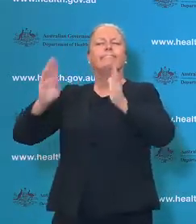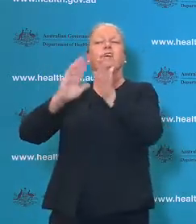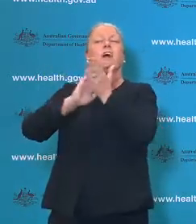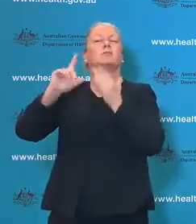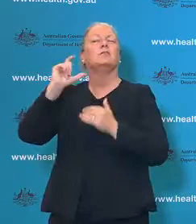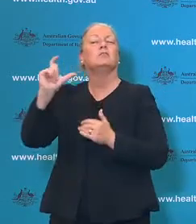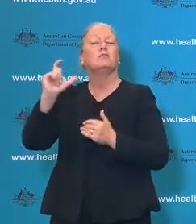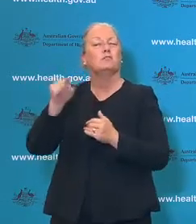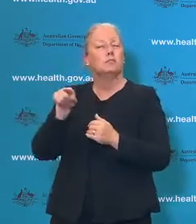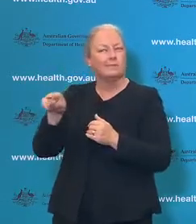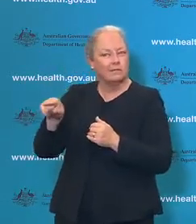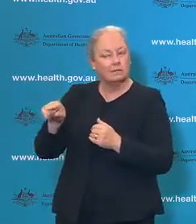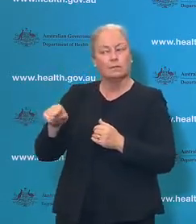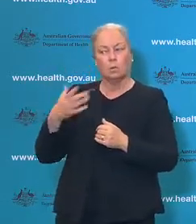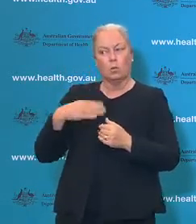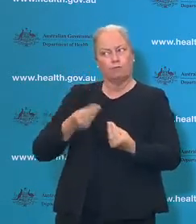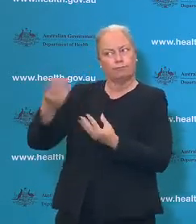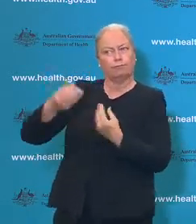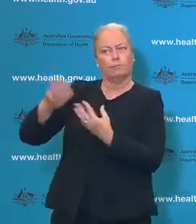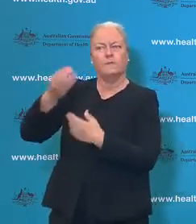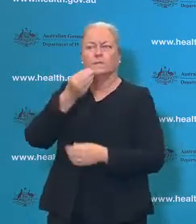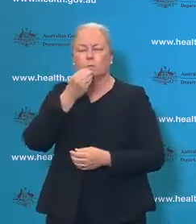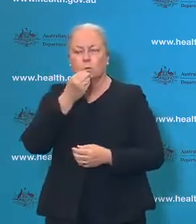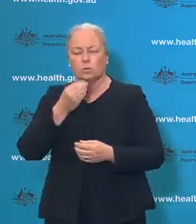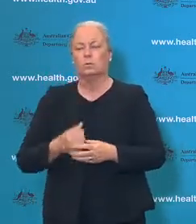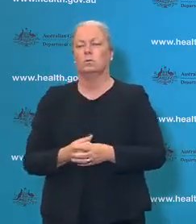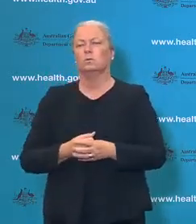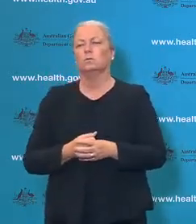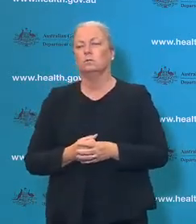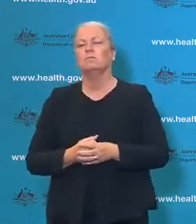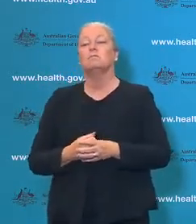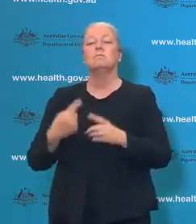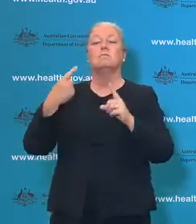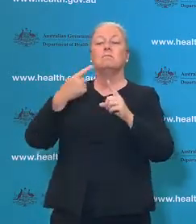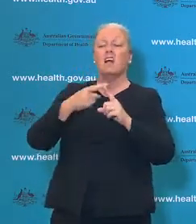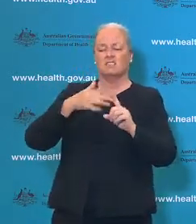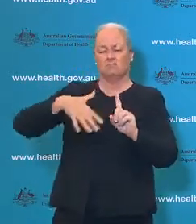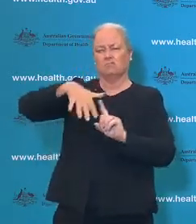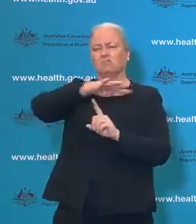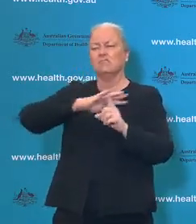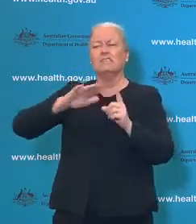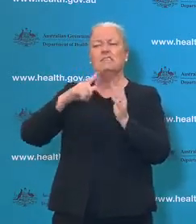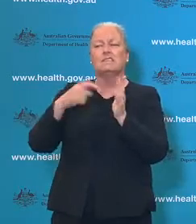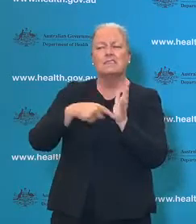support focusing on COVID-19 testing in metropolitan regional rural and tourist